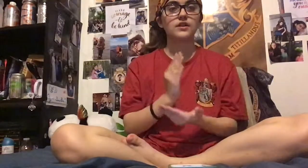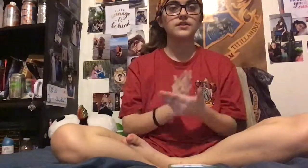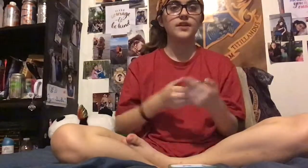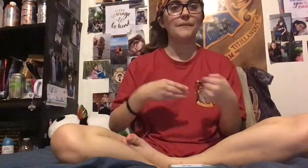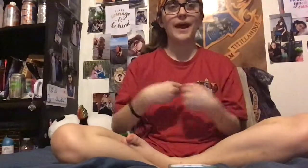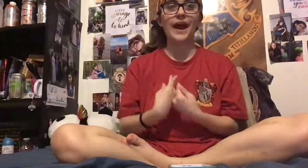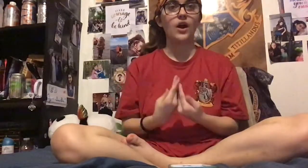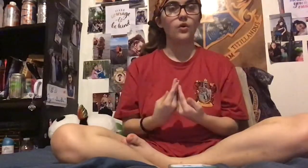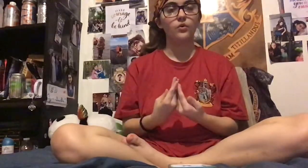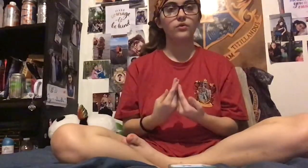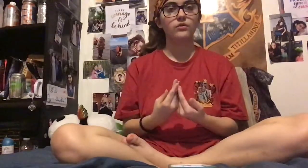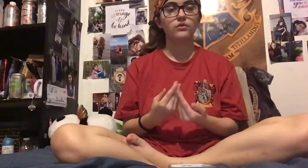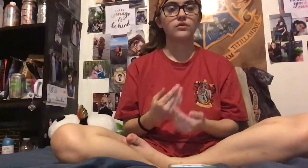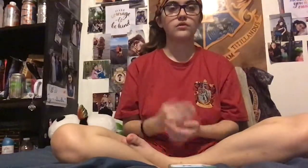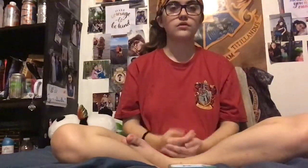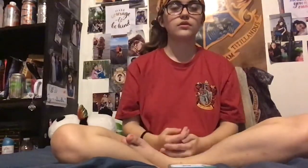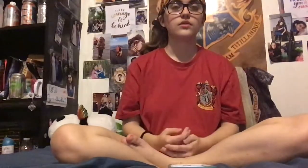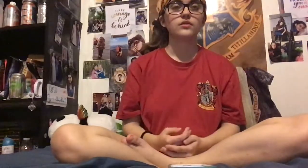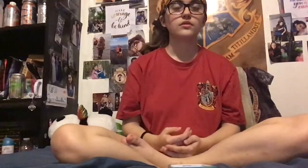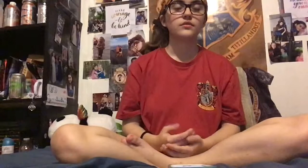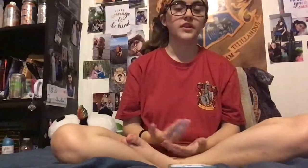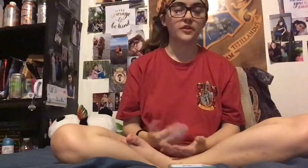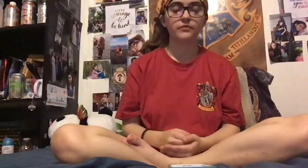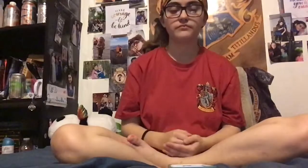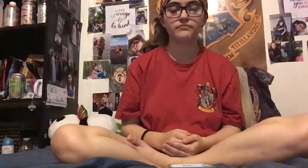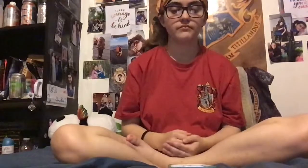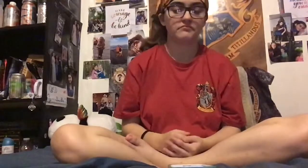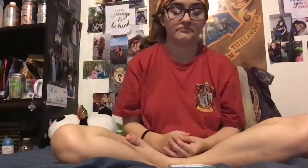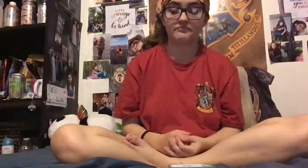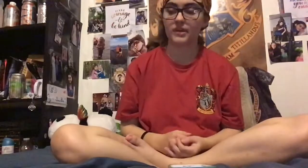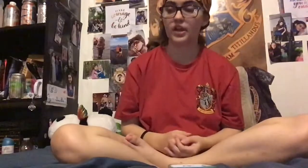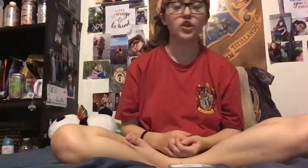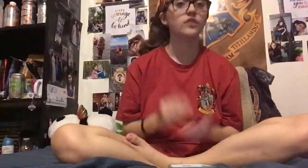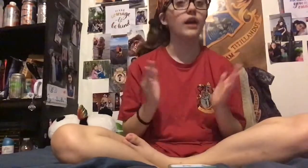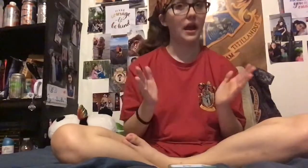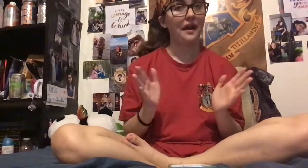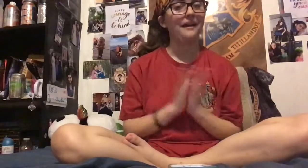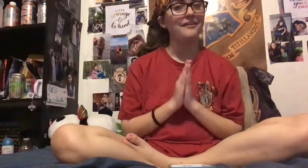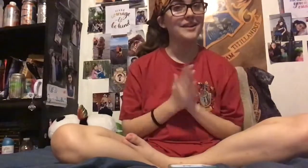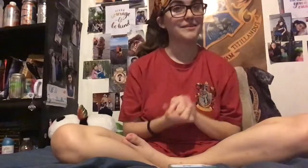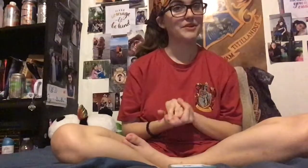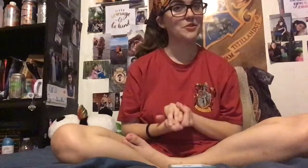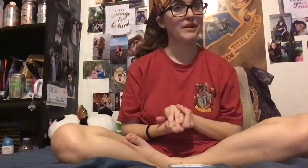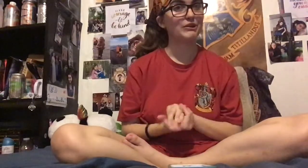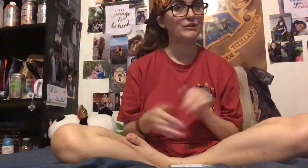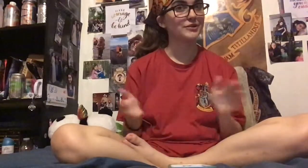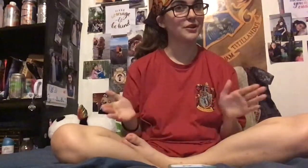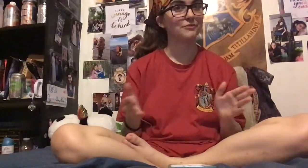somehow You know, I Want something new I learned some